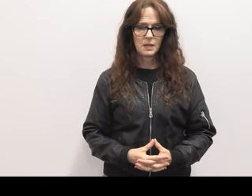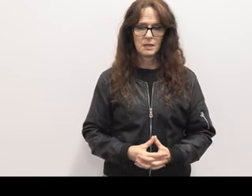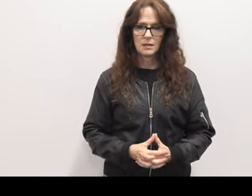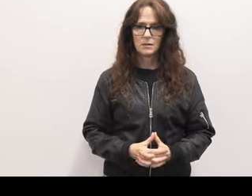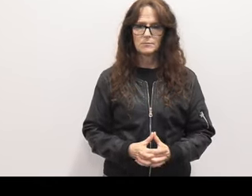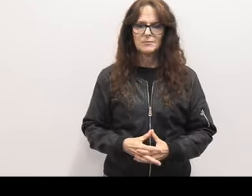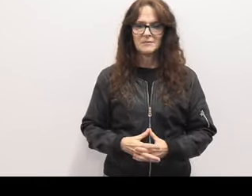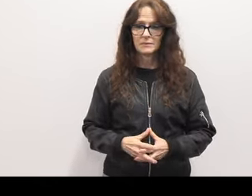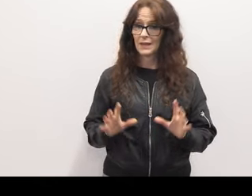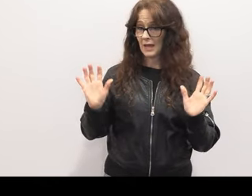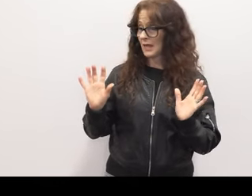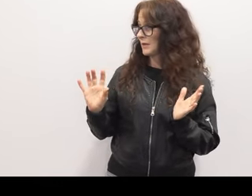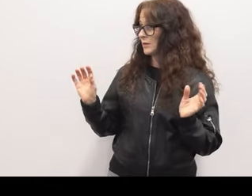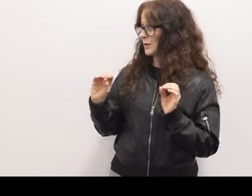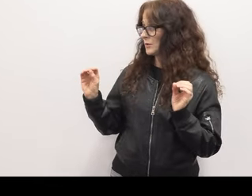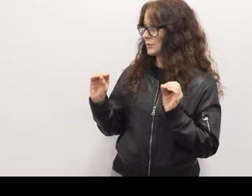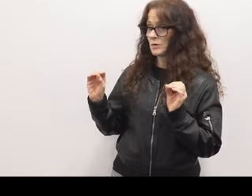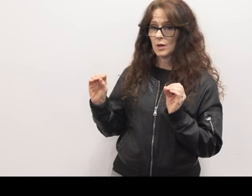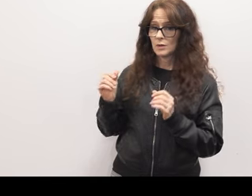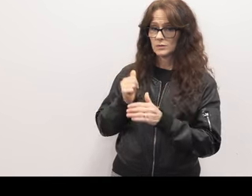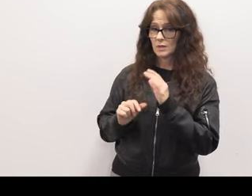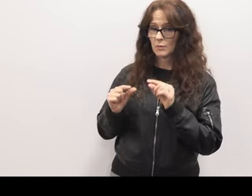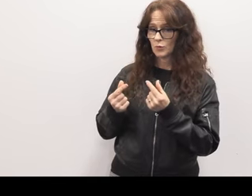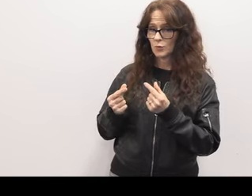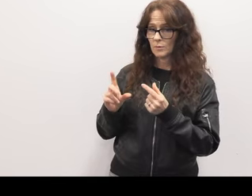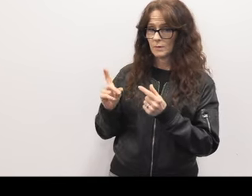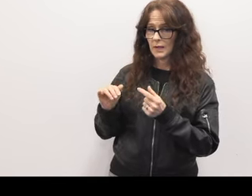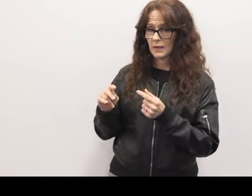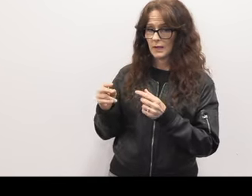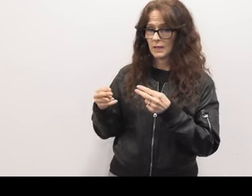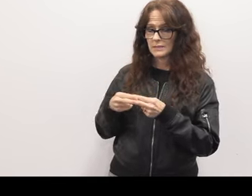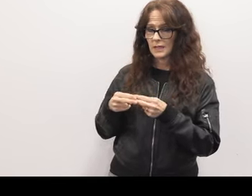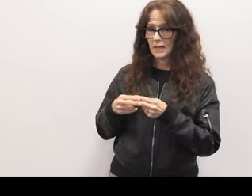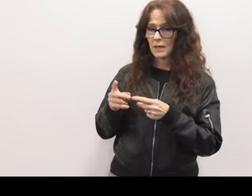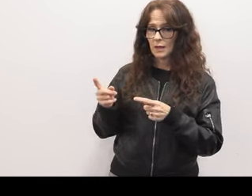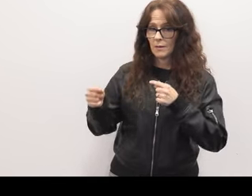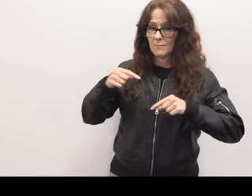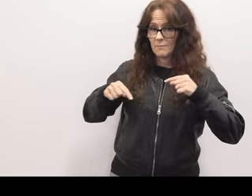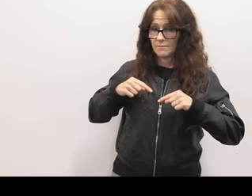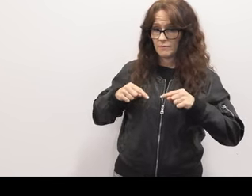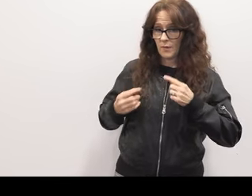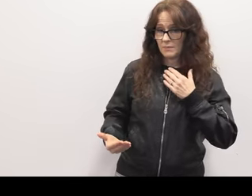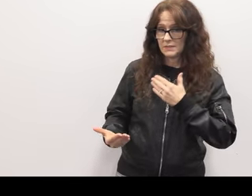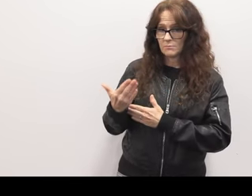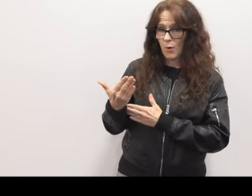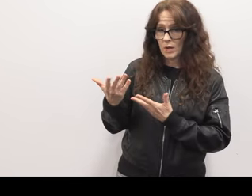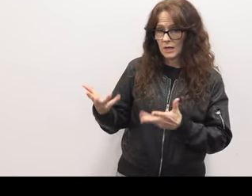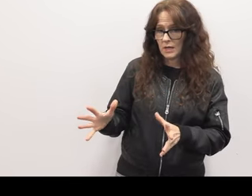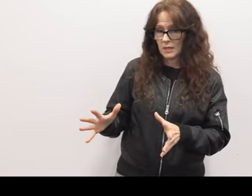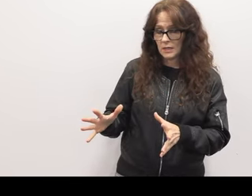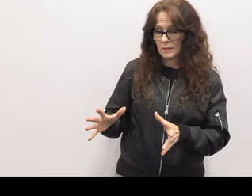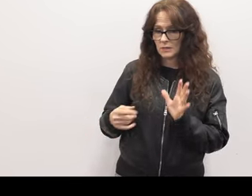[Brian Moskovitz] It was actually it. There's no subgroup data in the supporting slides. [Jill Baker] Okay. [Brian Moskovitz] But if you go to the data from this morning,